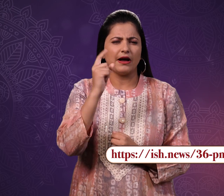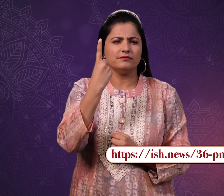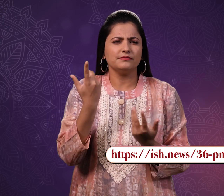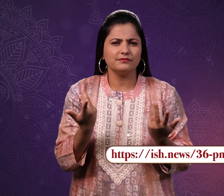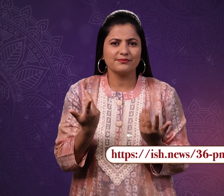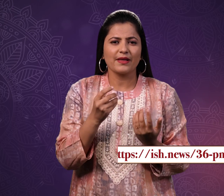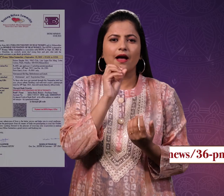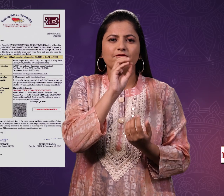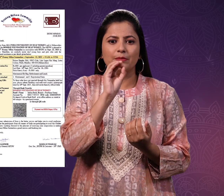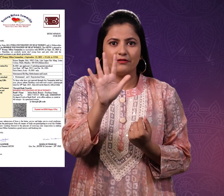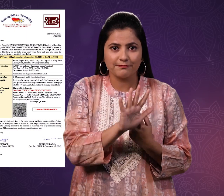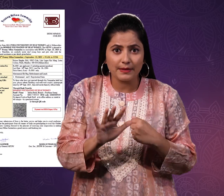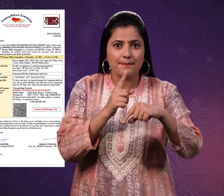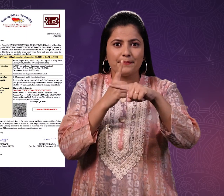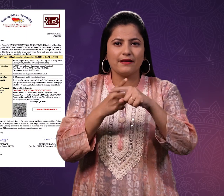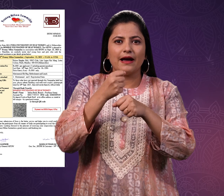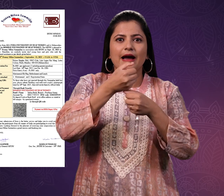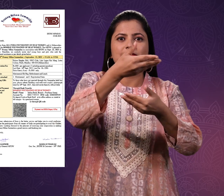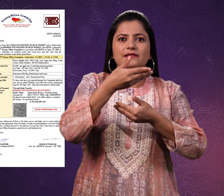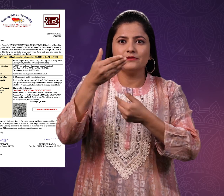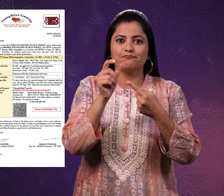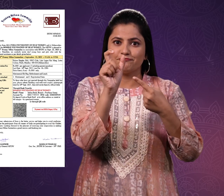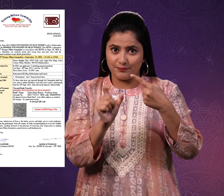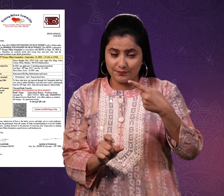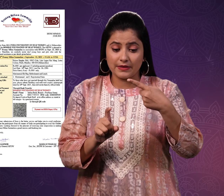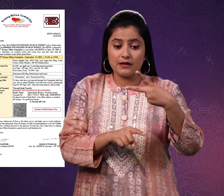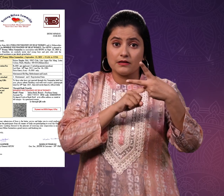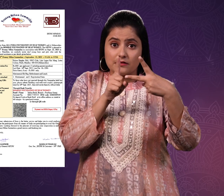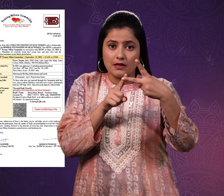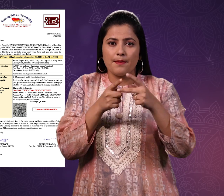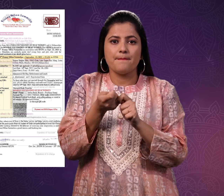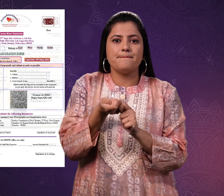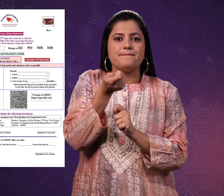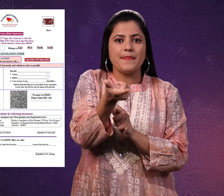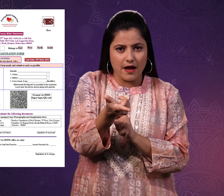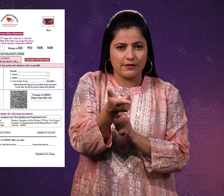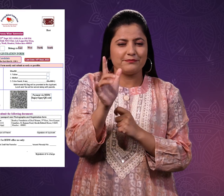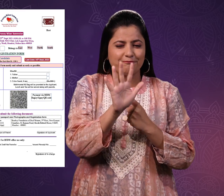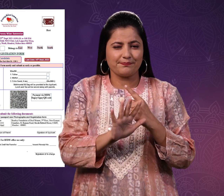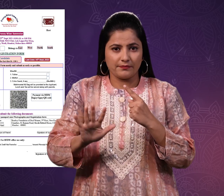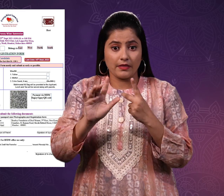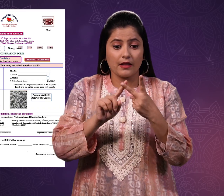1. Invitation and 2. Payment Details